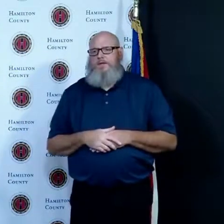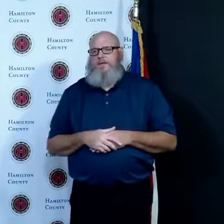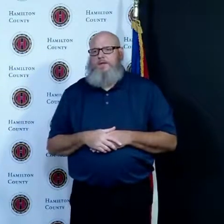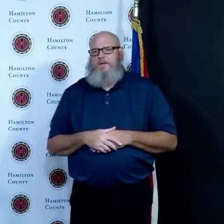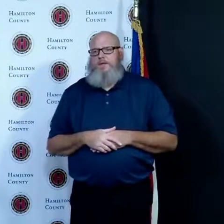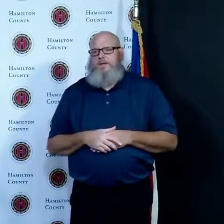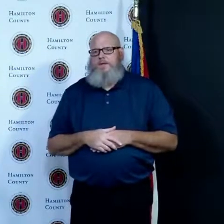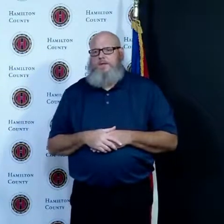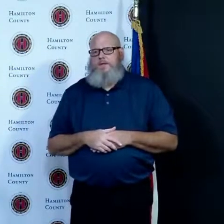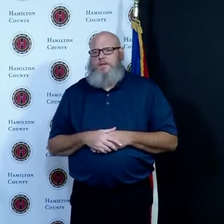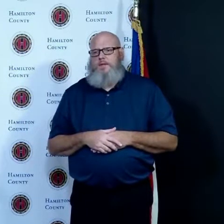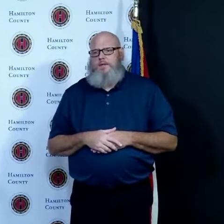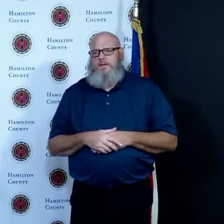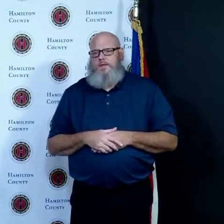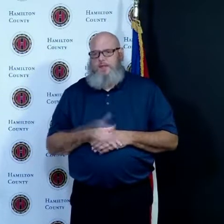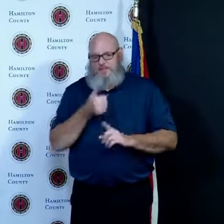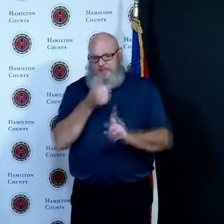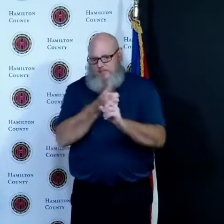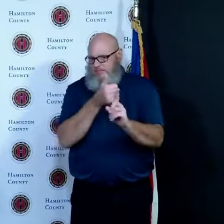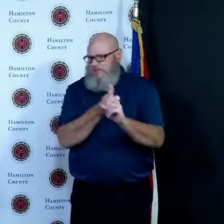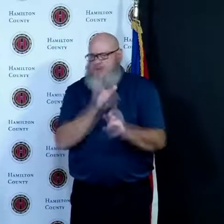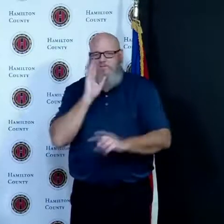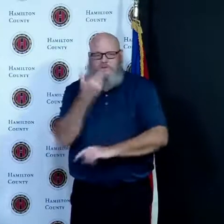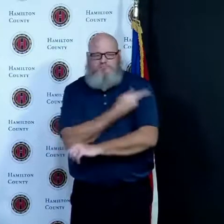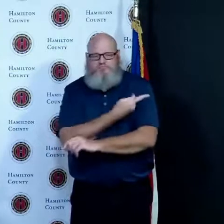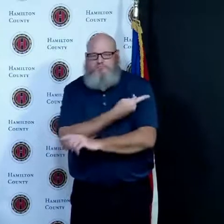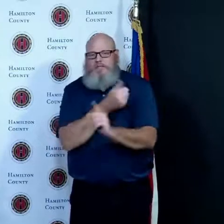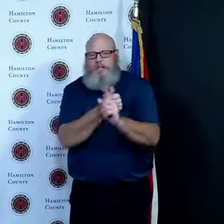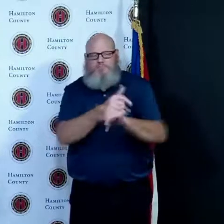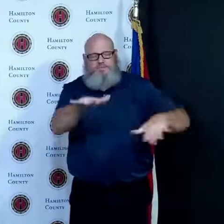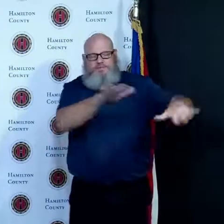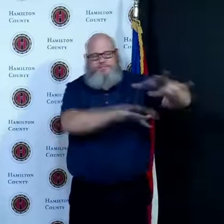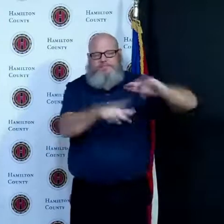so it's kind of like a twofold task right now for Public Health we'll be managing both processes